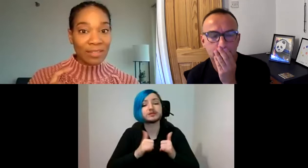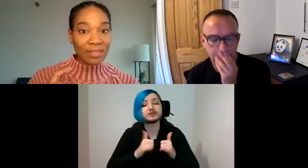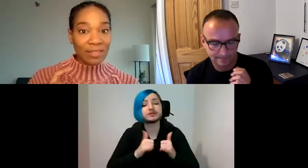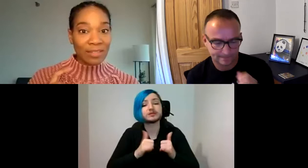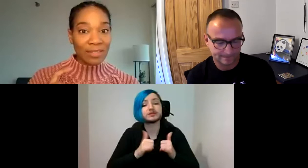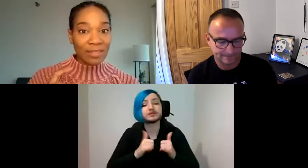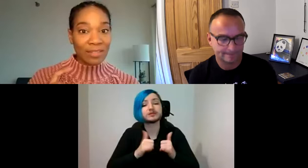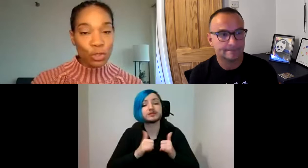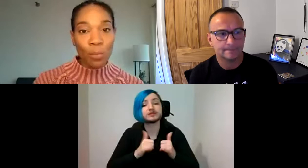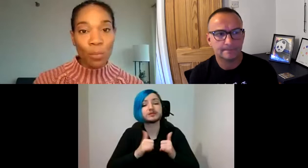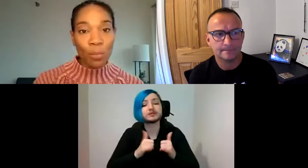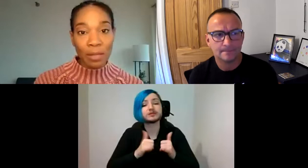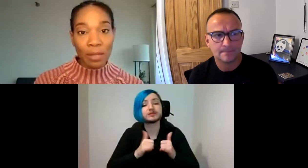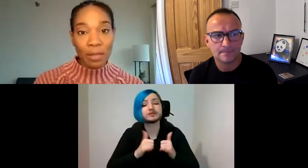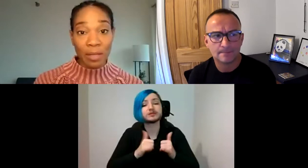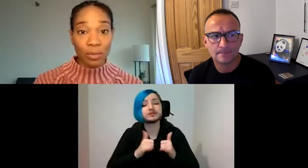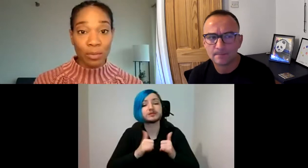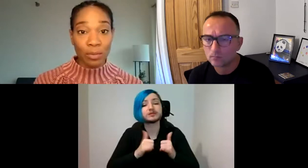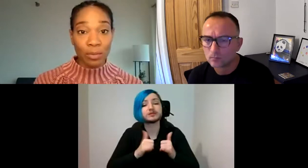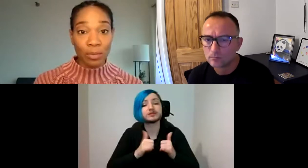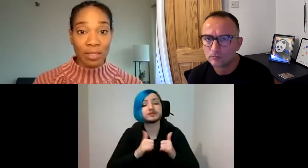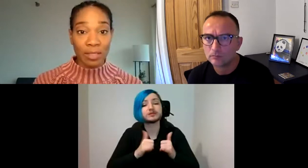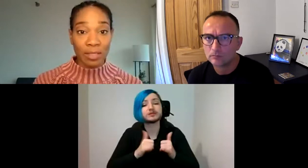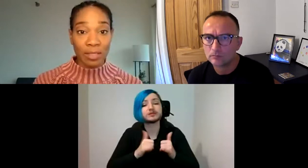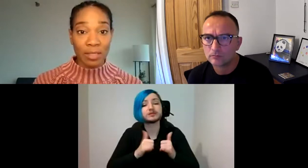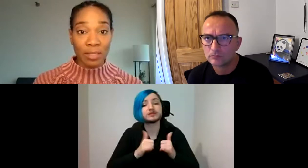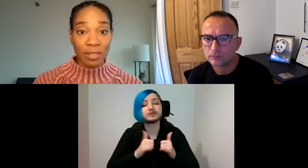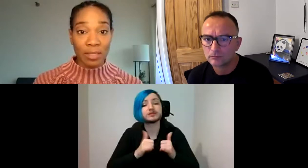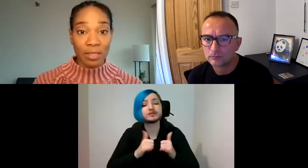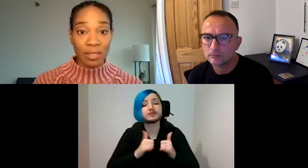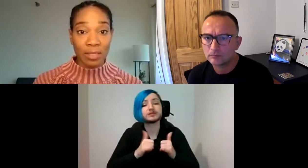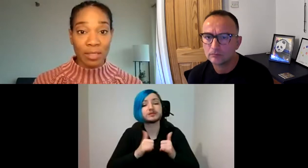yeah the majority view is held at a certain esteem and